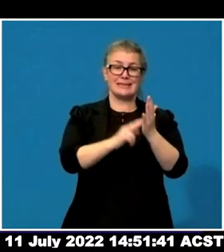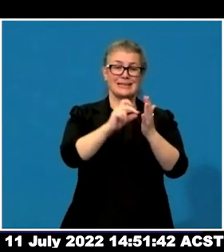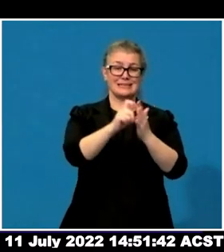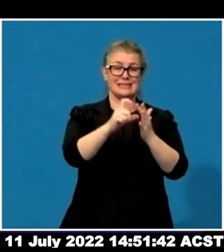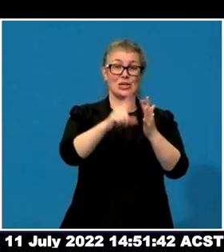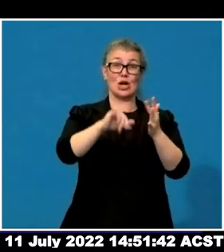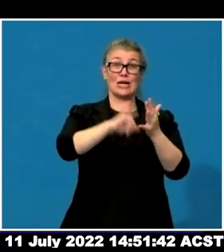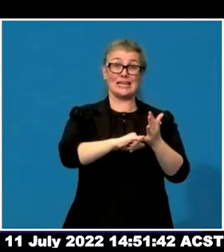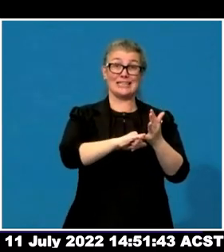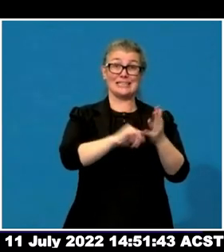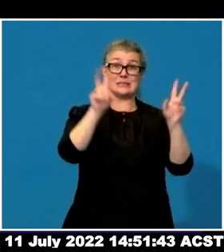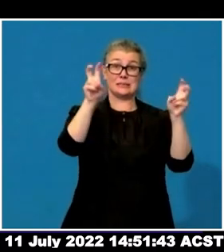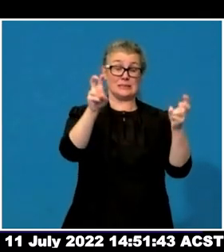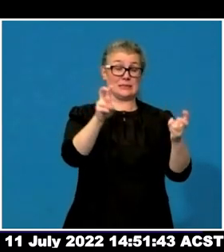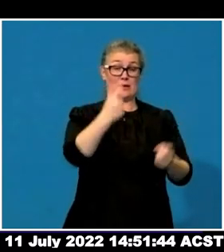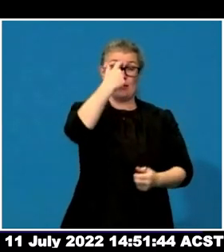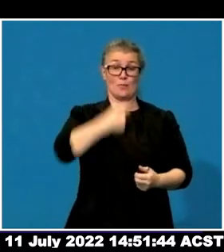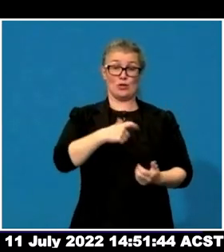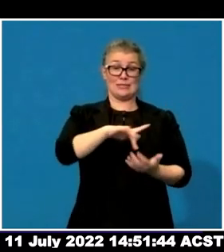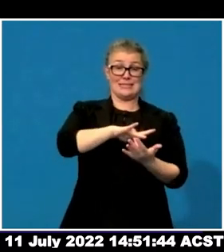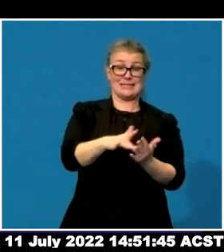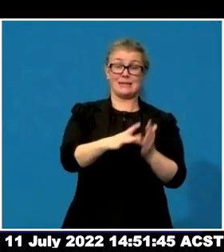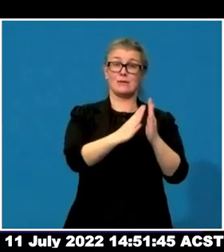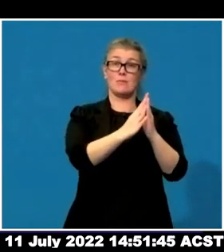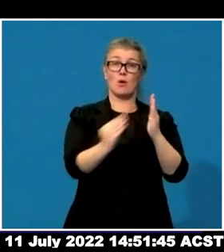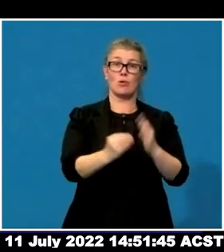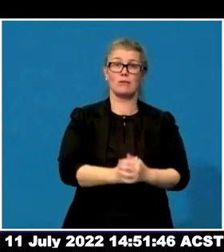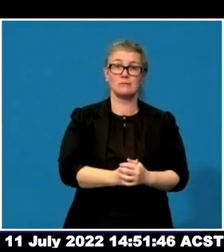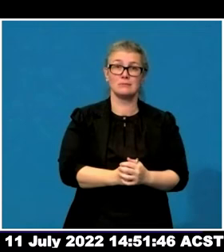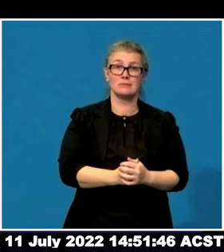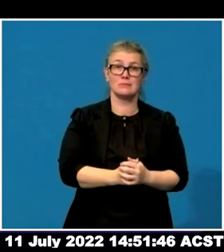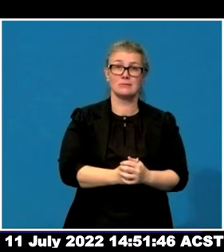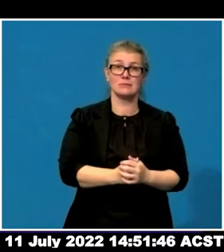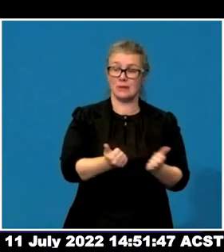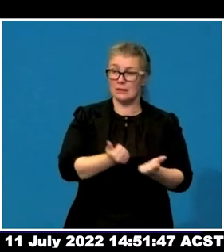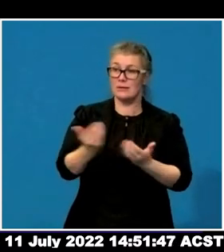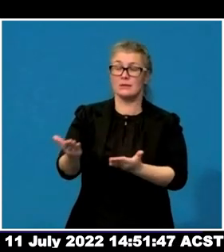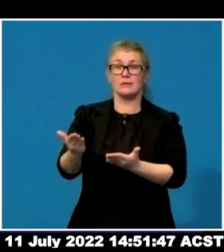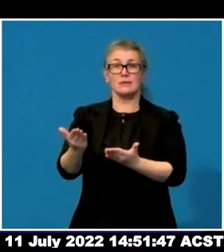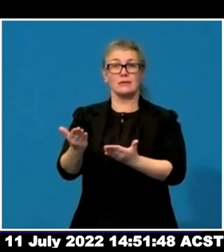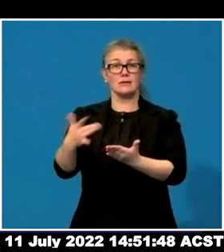It has been thrust into the lives of traditional owners who work on a more social model of disability.